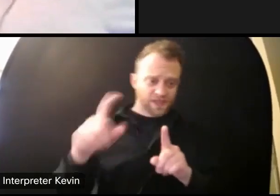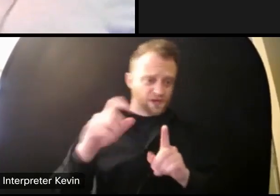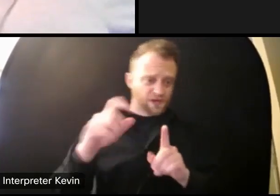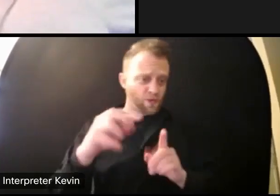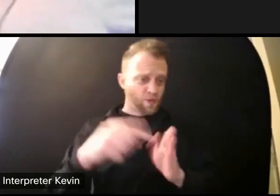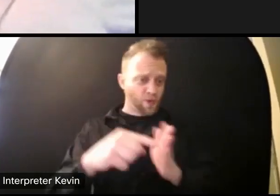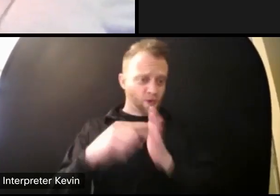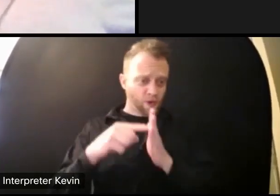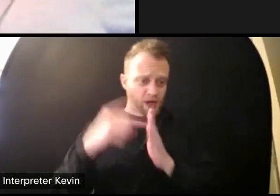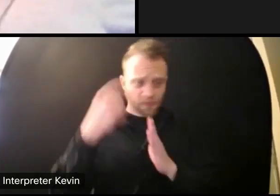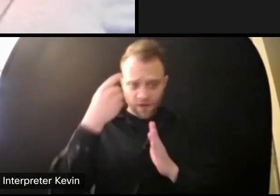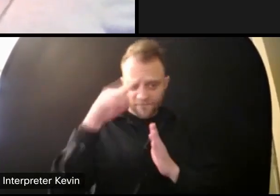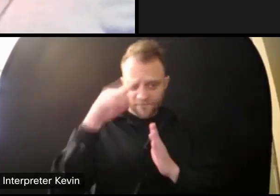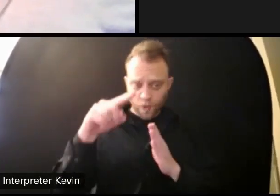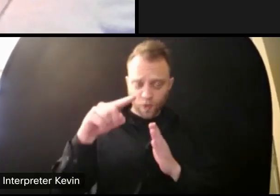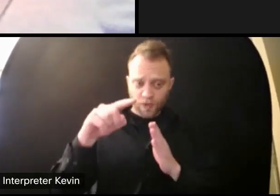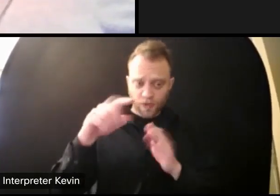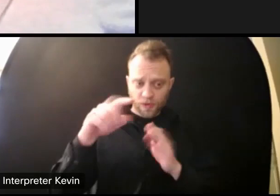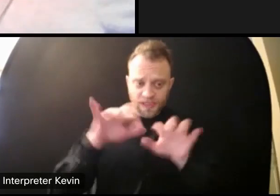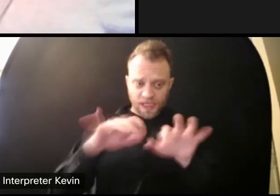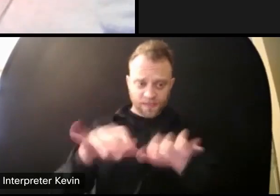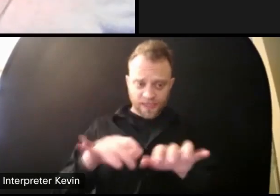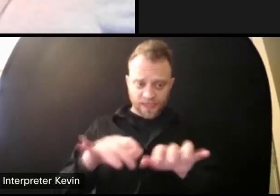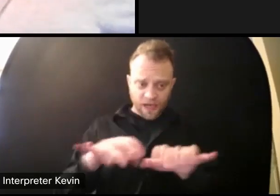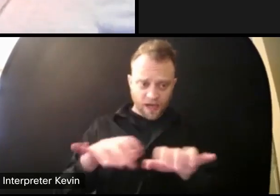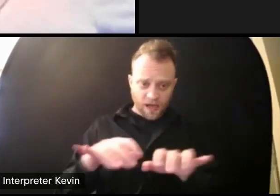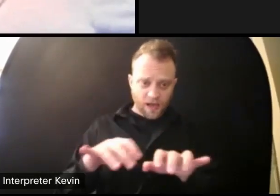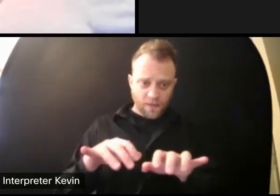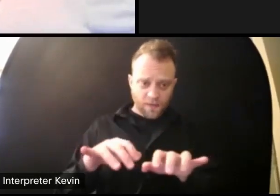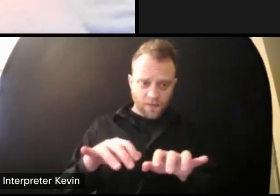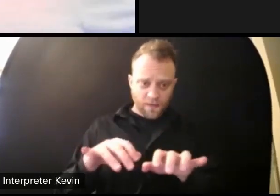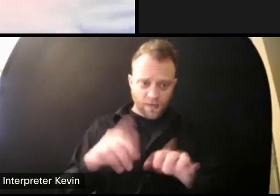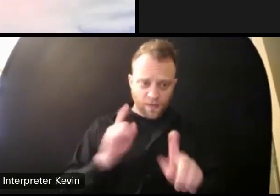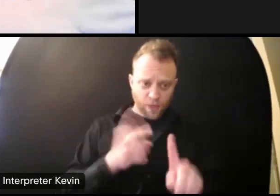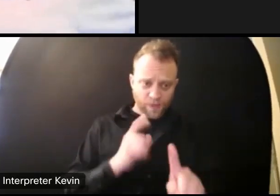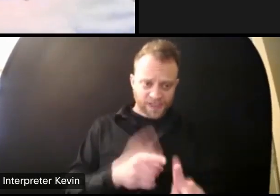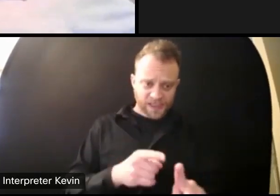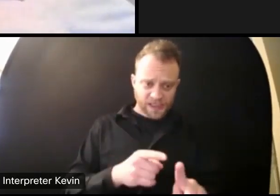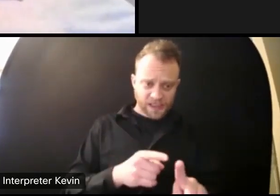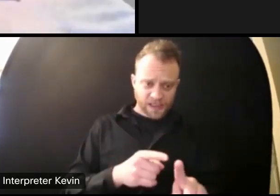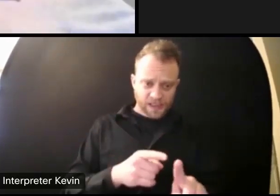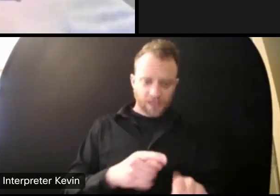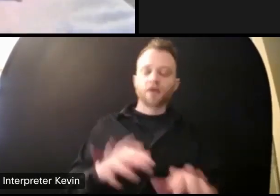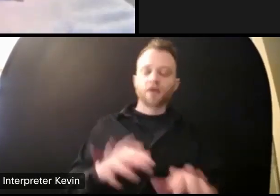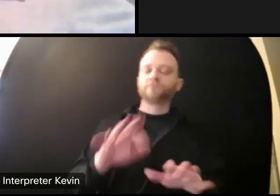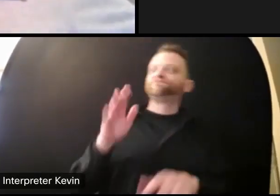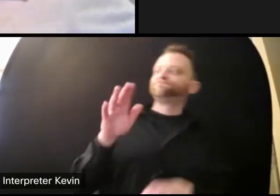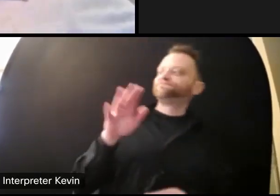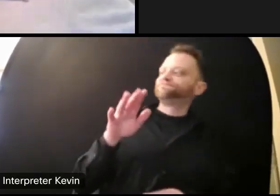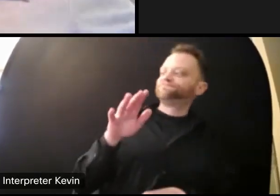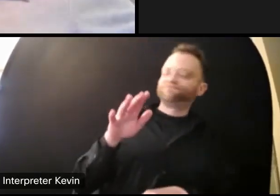Generally the purpose for a consent agenda is not to have deep discussion when it's introduced.